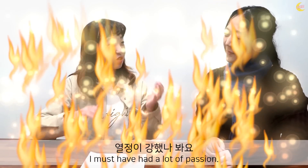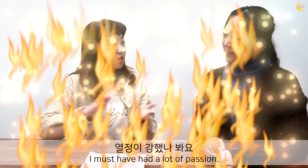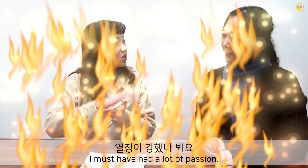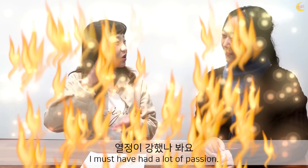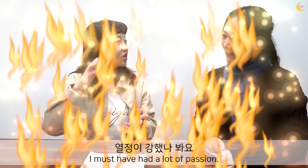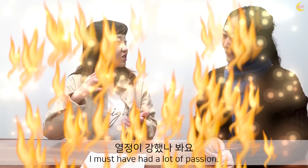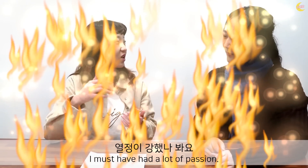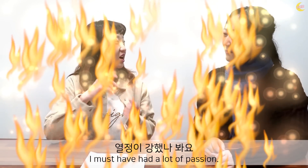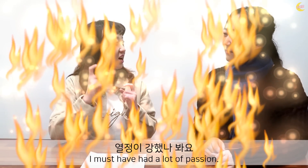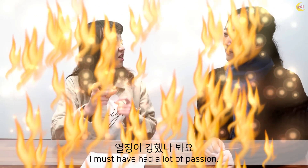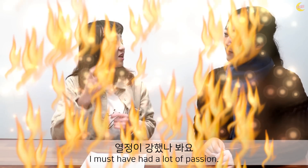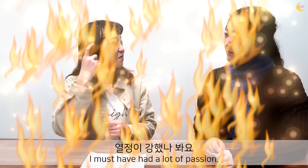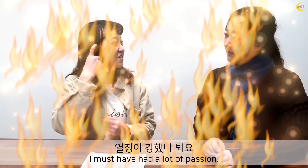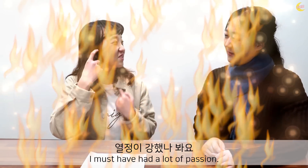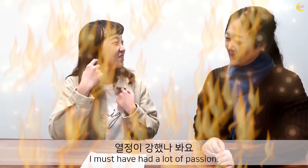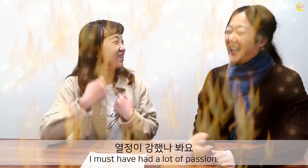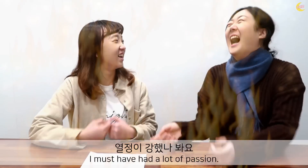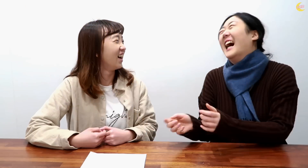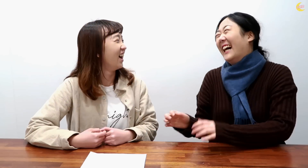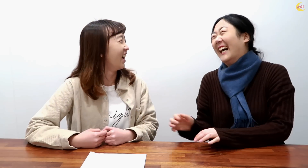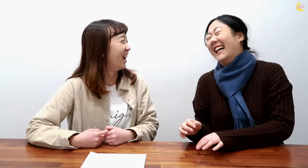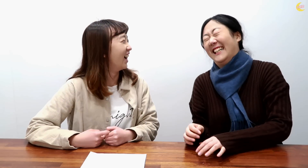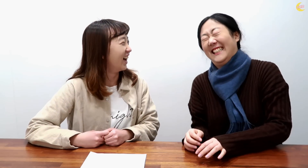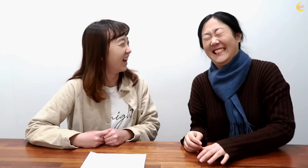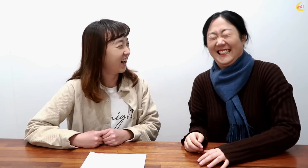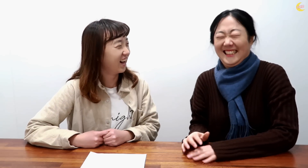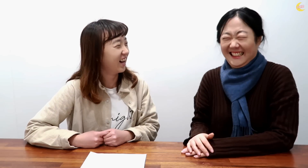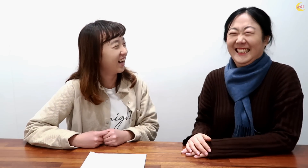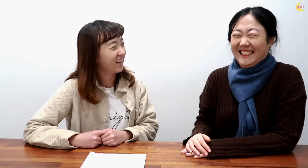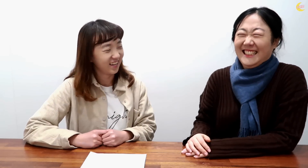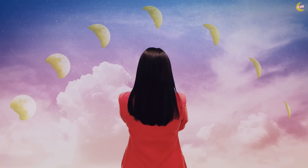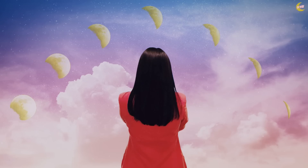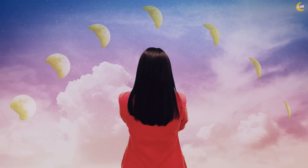I must have had a lot of passion.